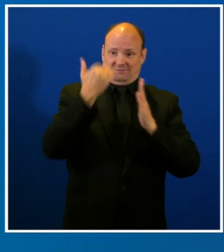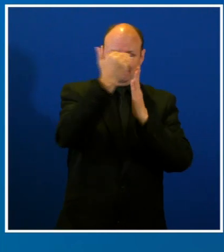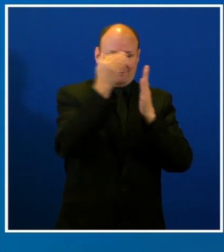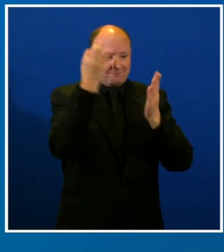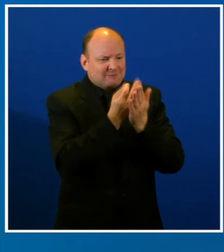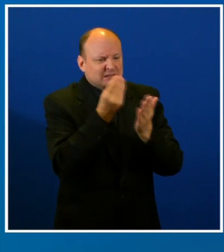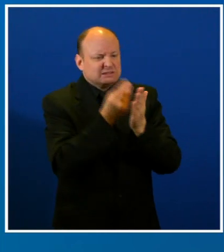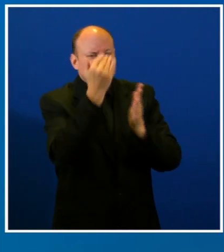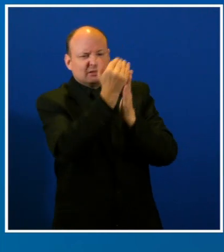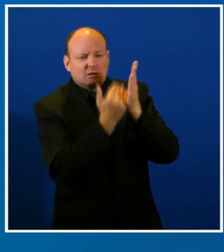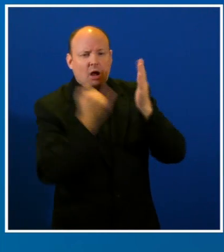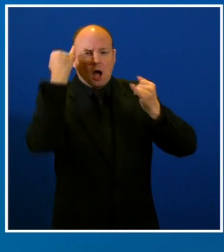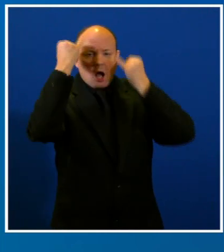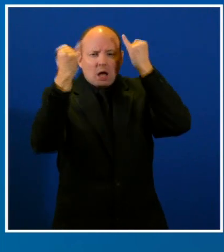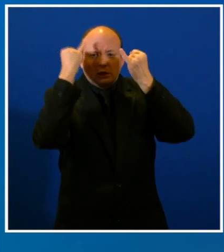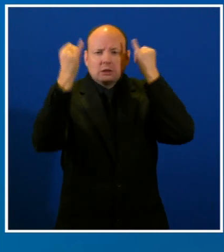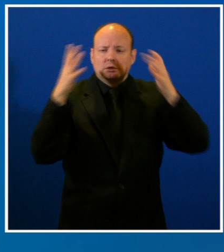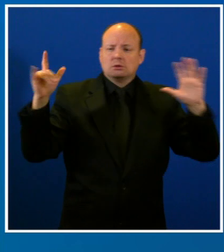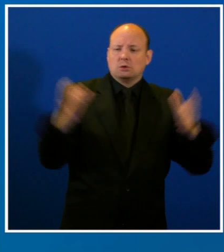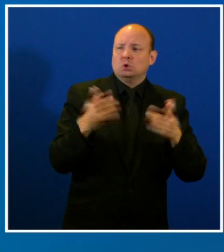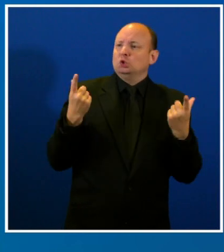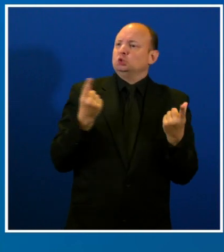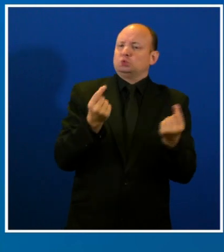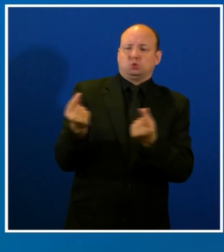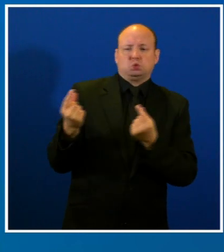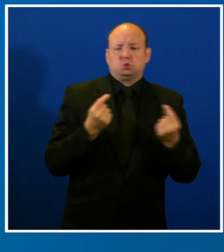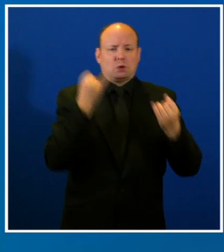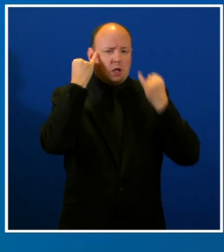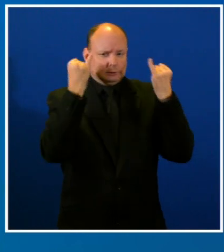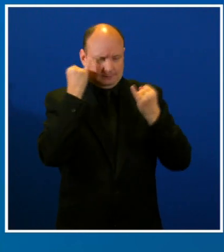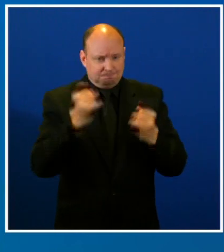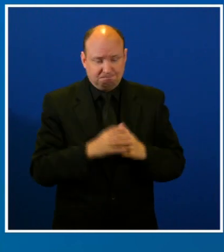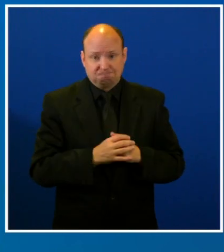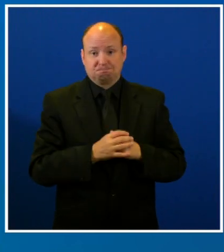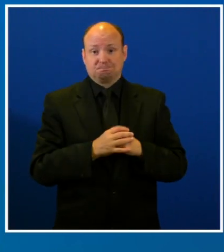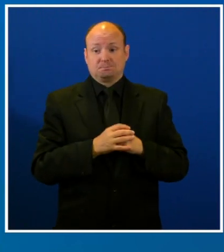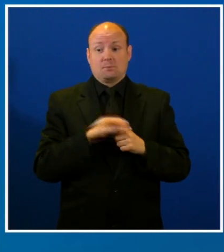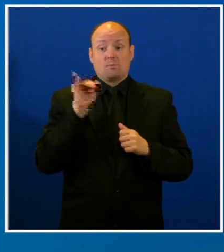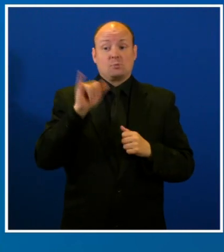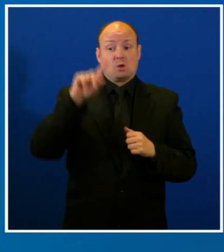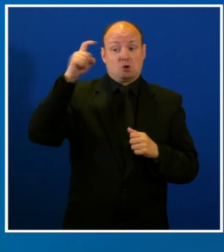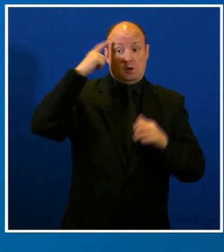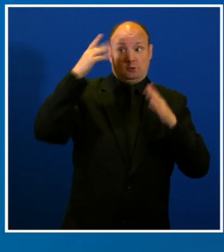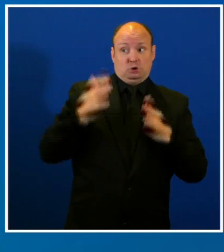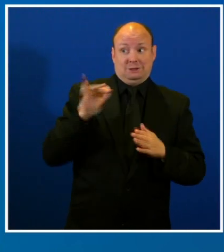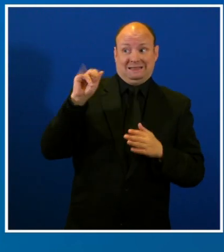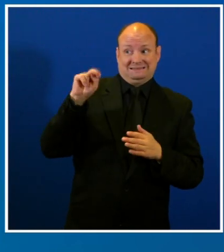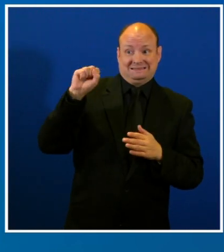downloaded from their website. The Governor has acknowledged that these restrictions are both